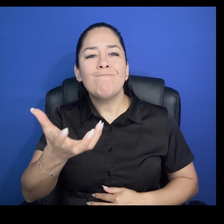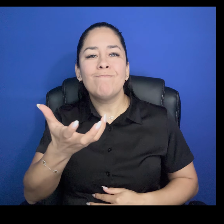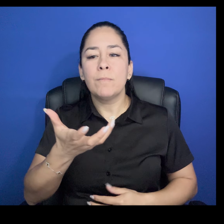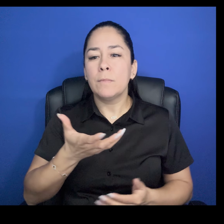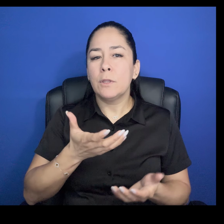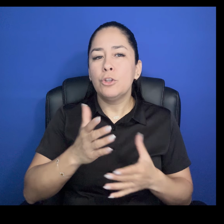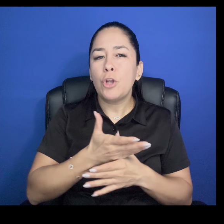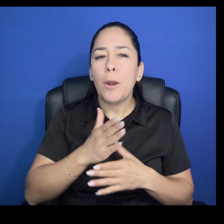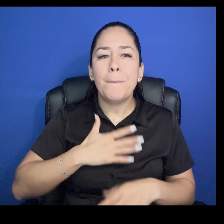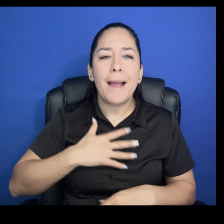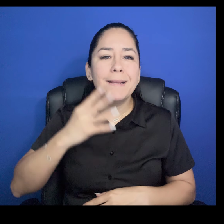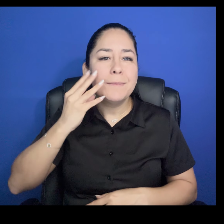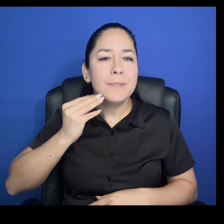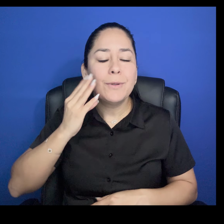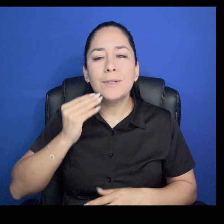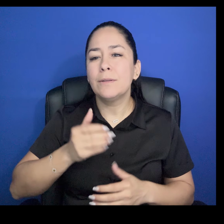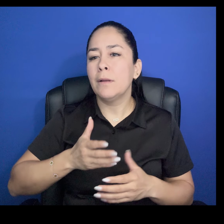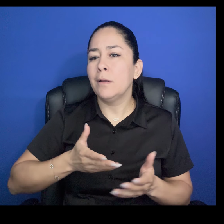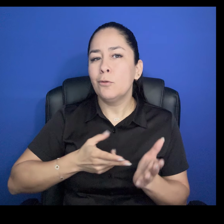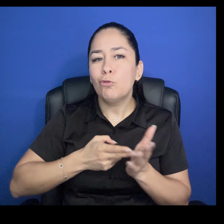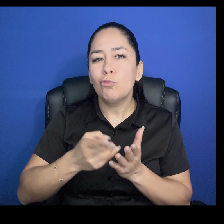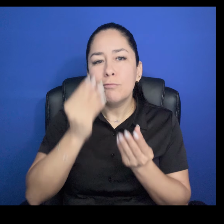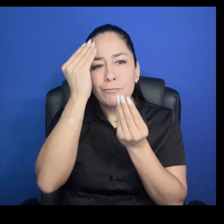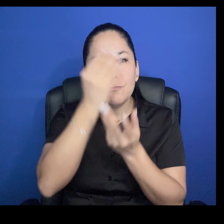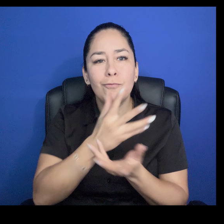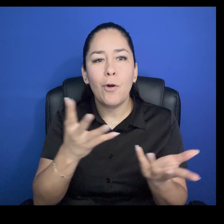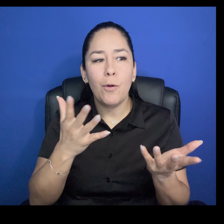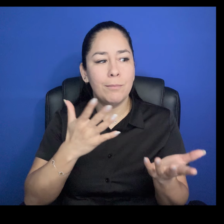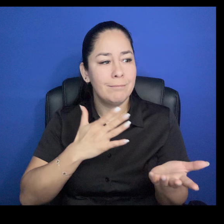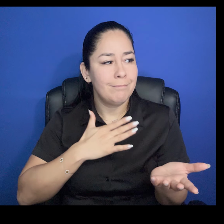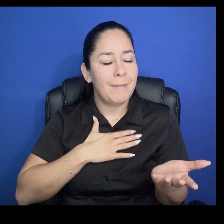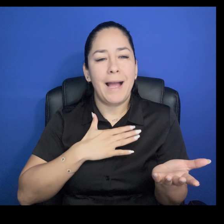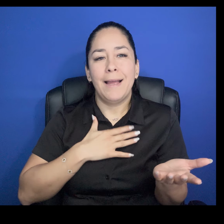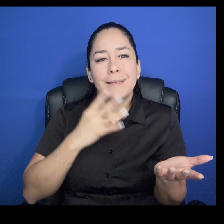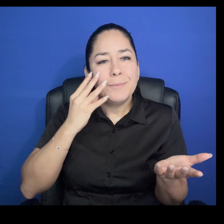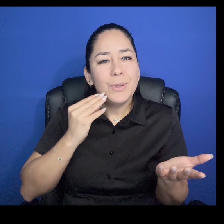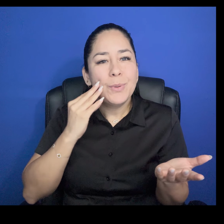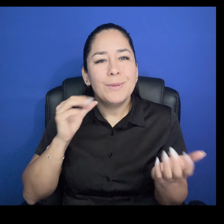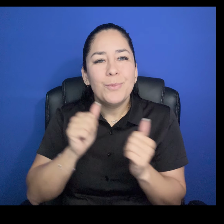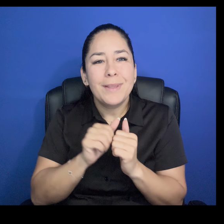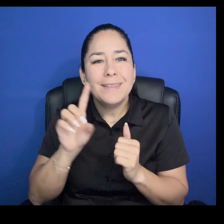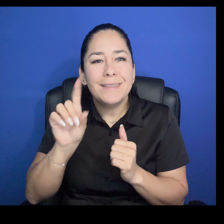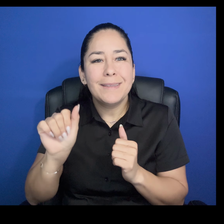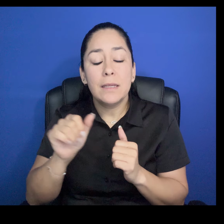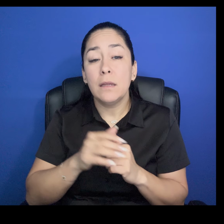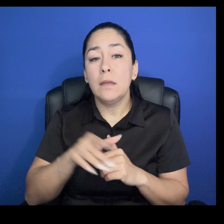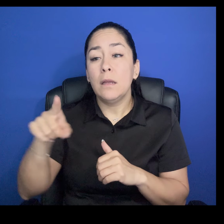Being someone with a disability and, having you know, people having low expectations of me